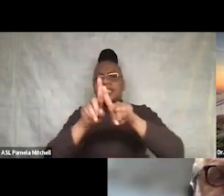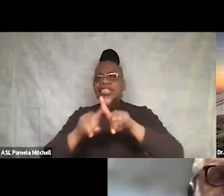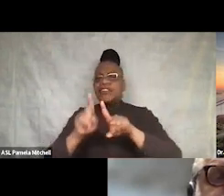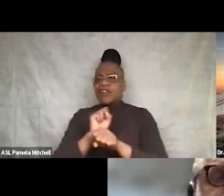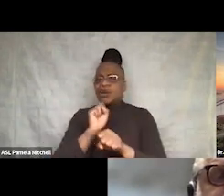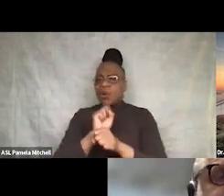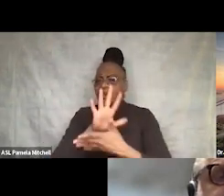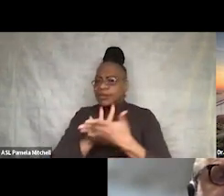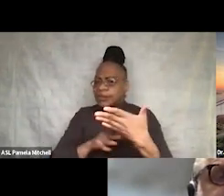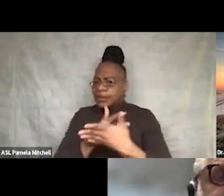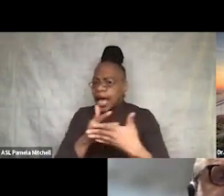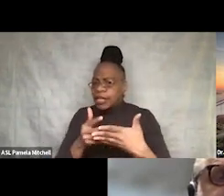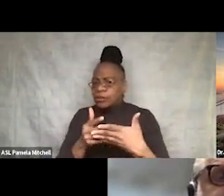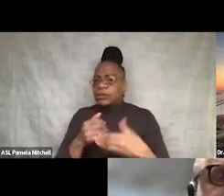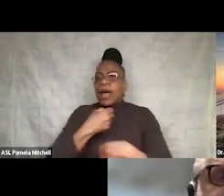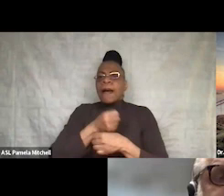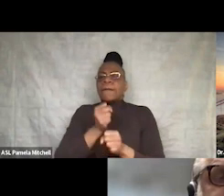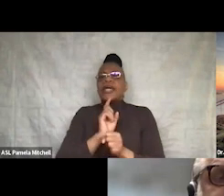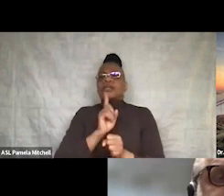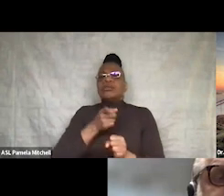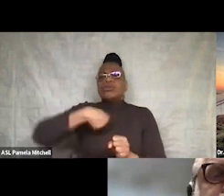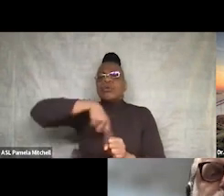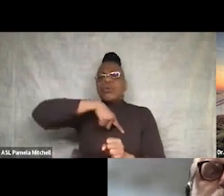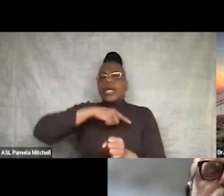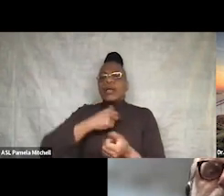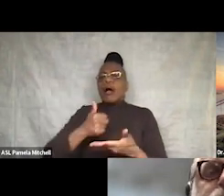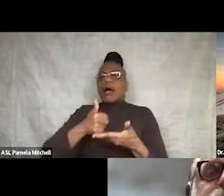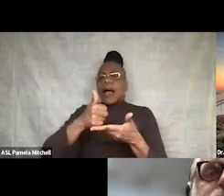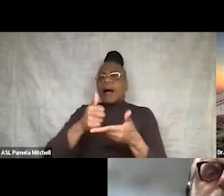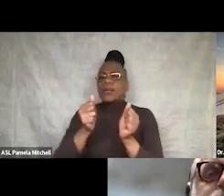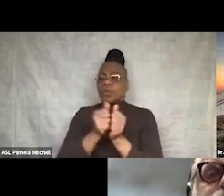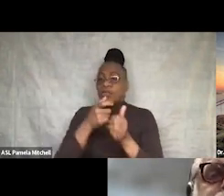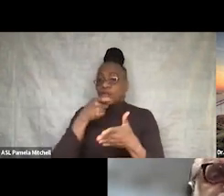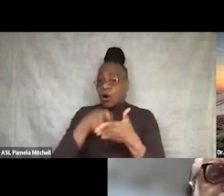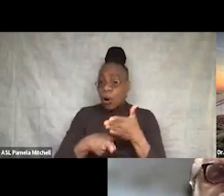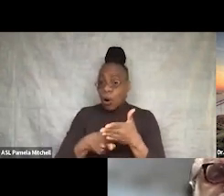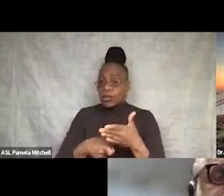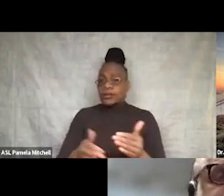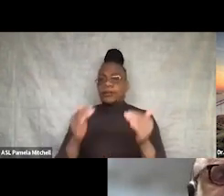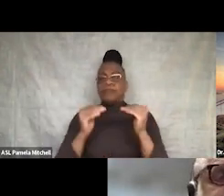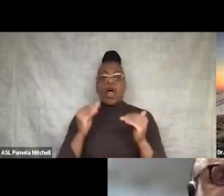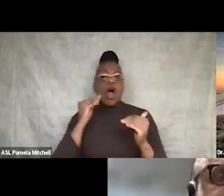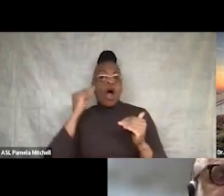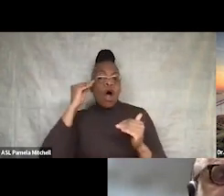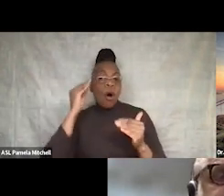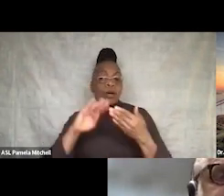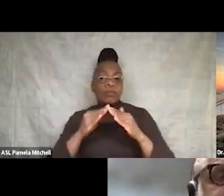again, making sure that we're helping with those costs, home and community assistance, visual supports,